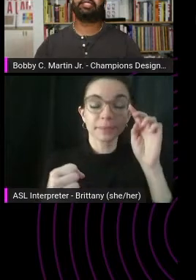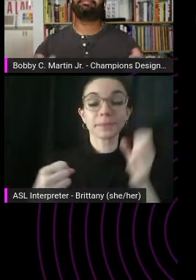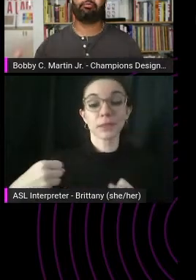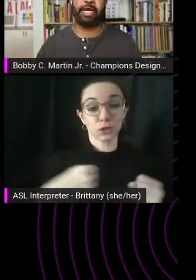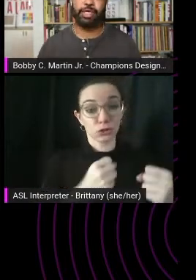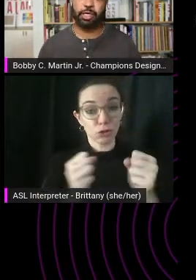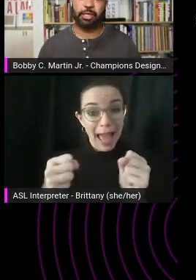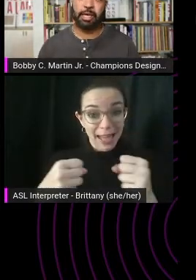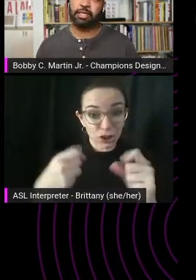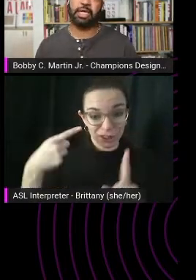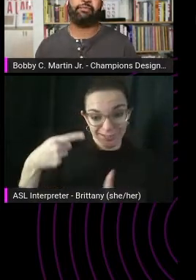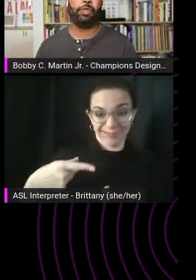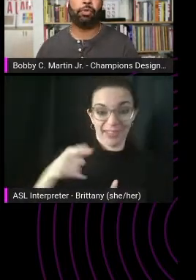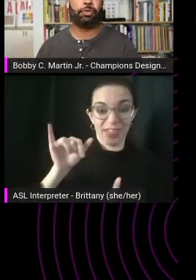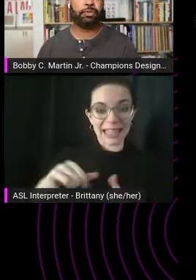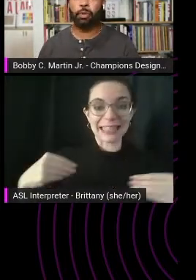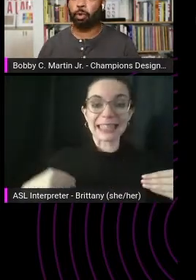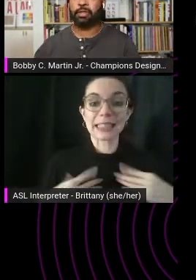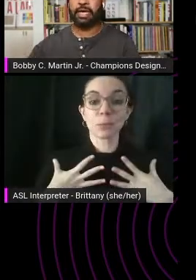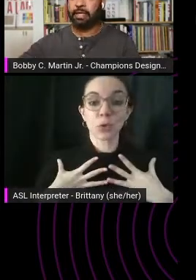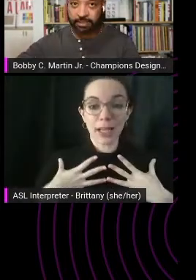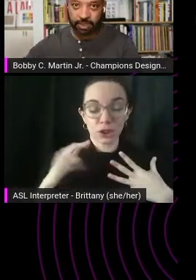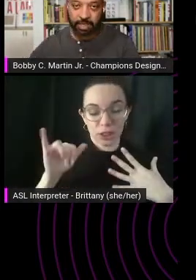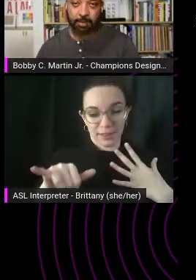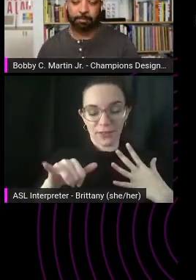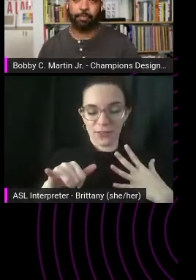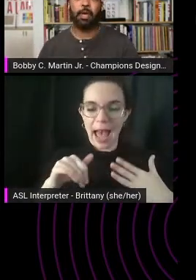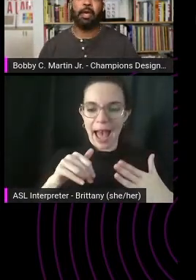inspiration that fuels the work that is to come.